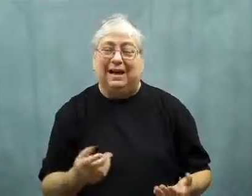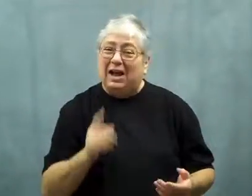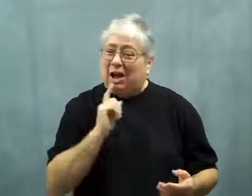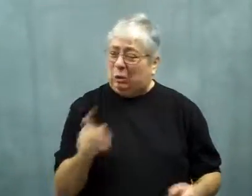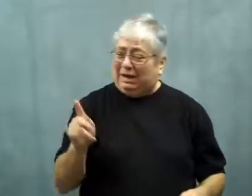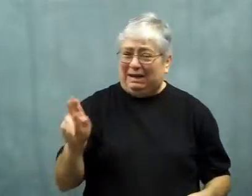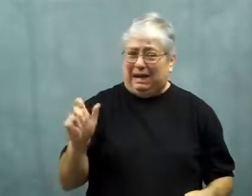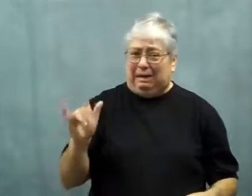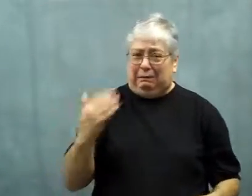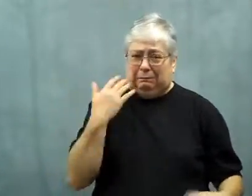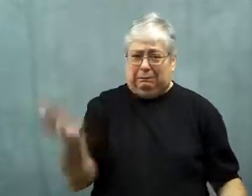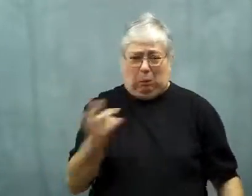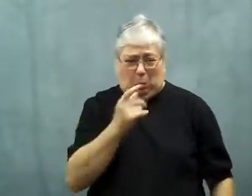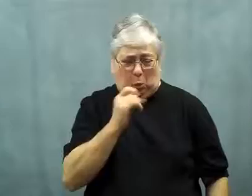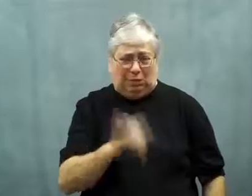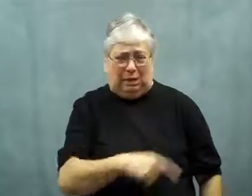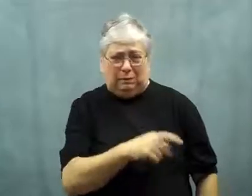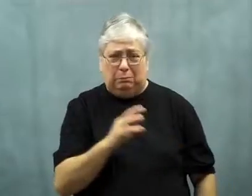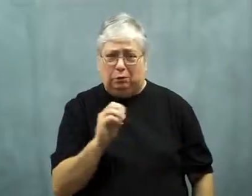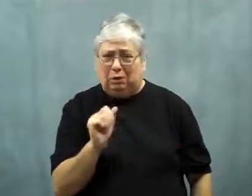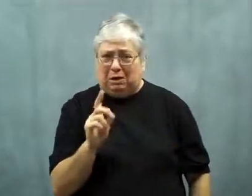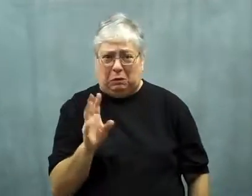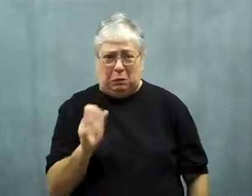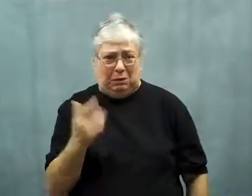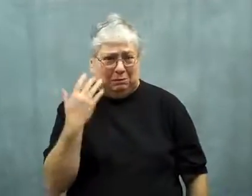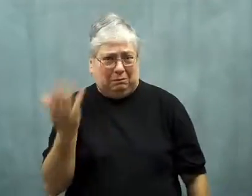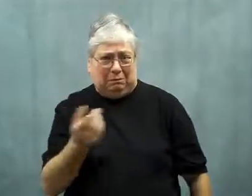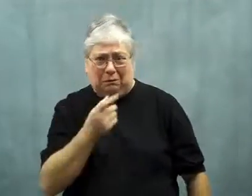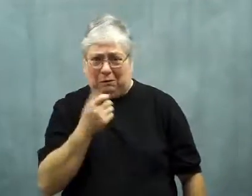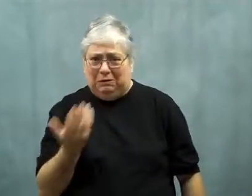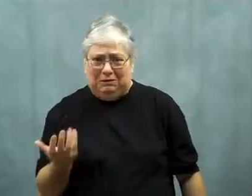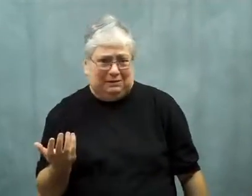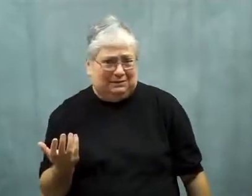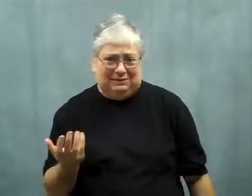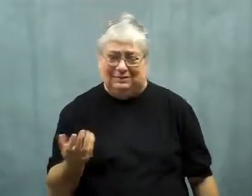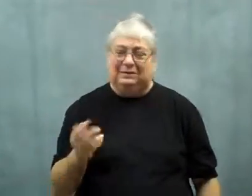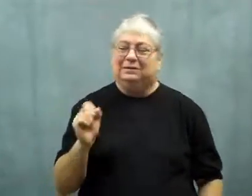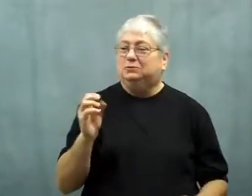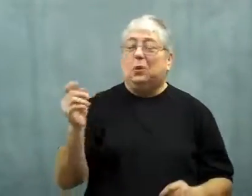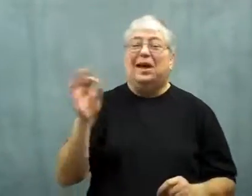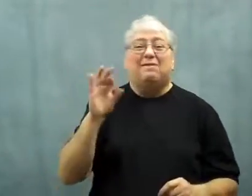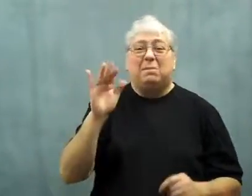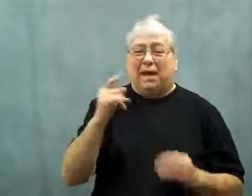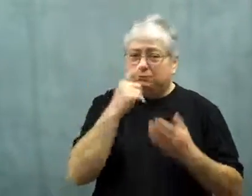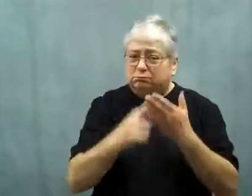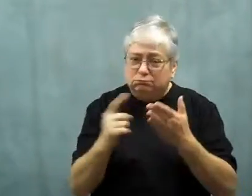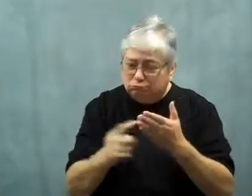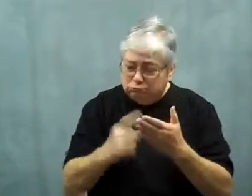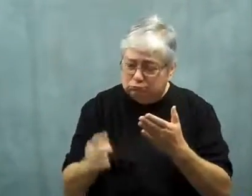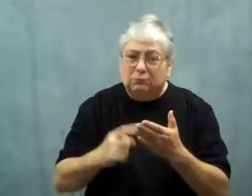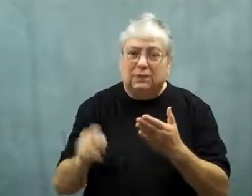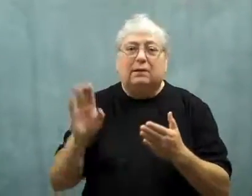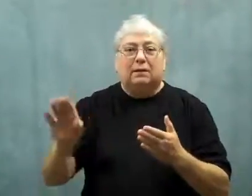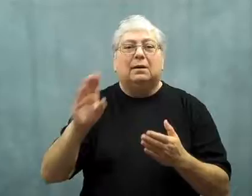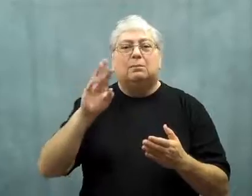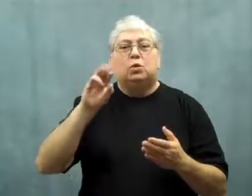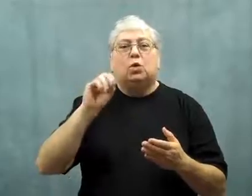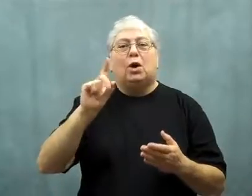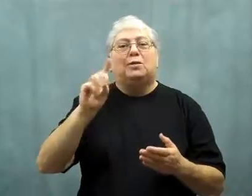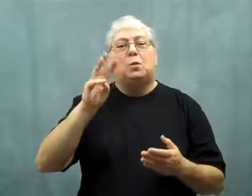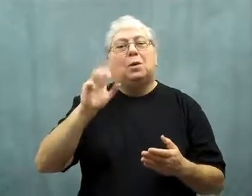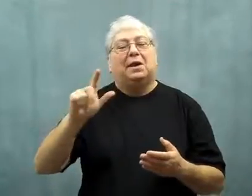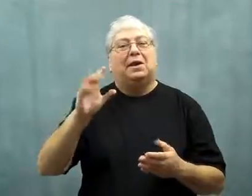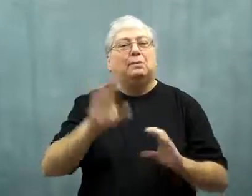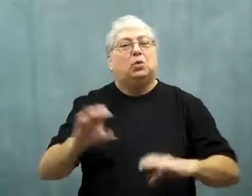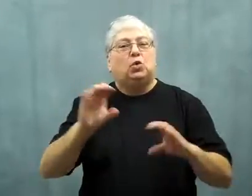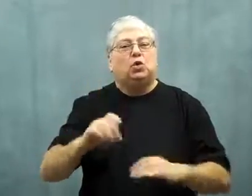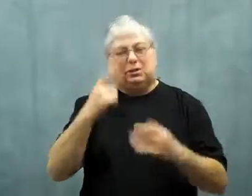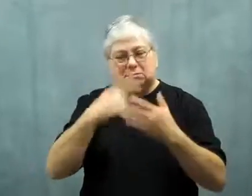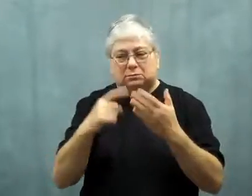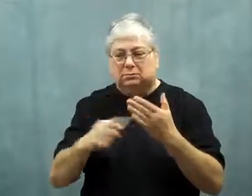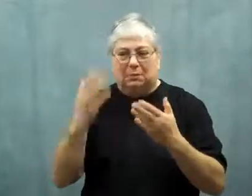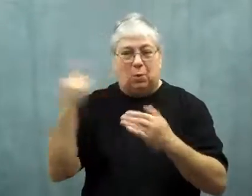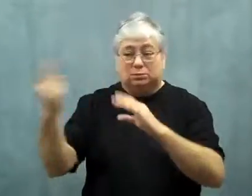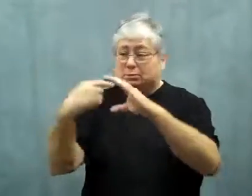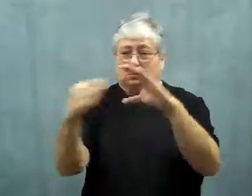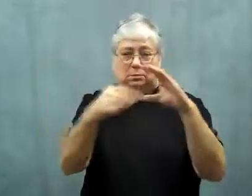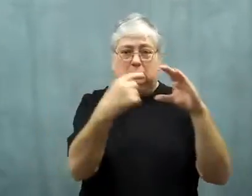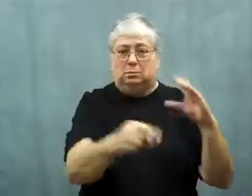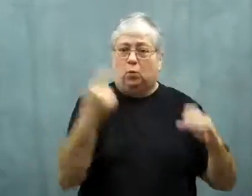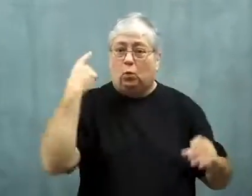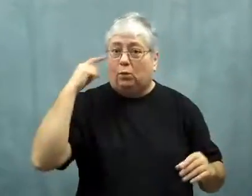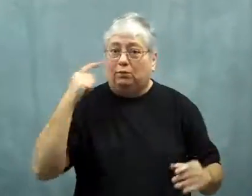Kelley didn't know who Broadwell was.